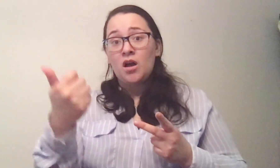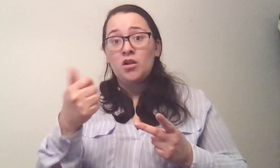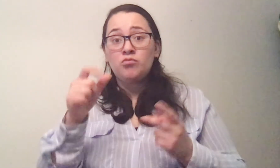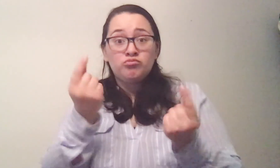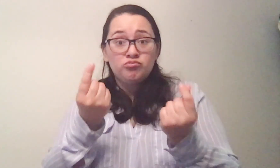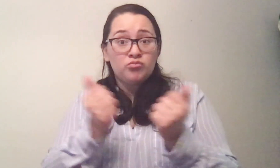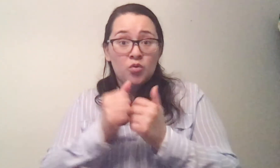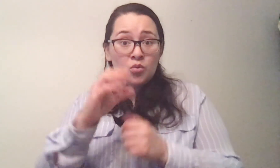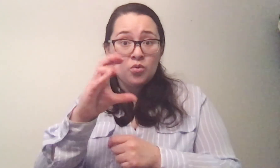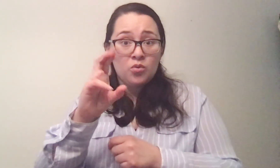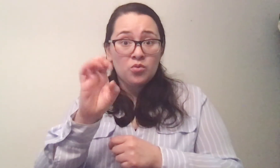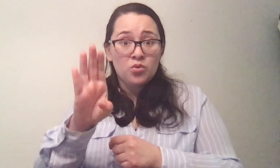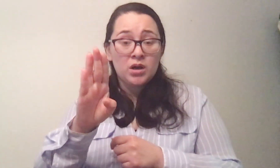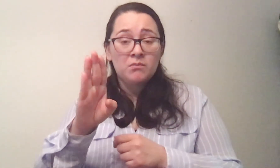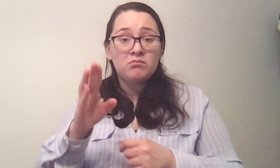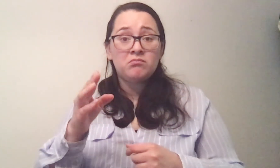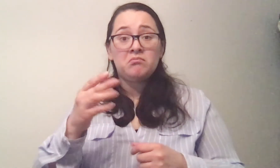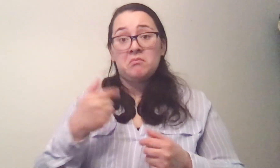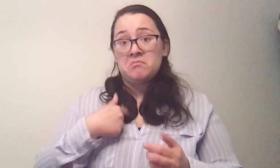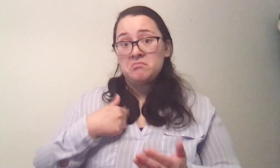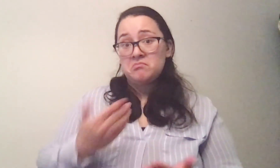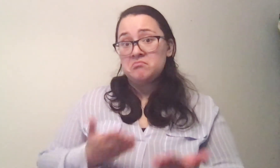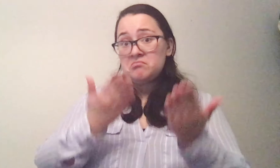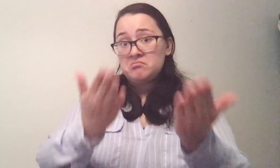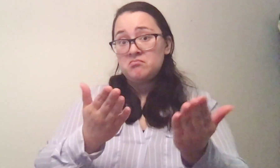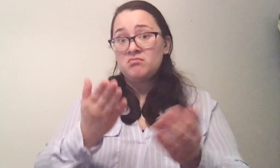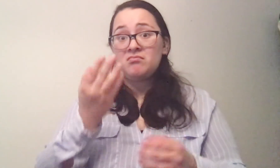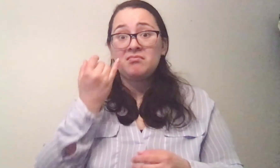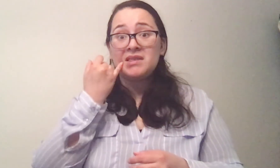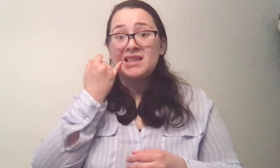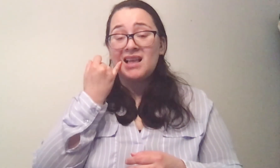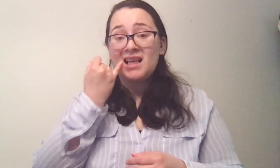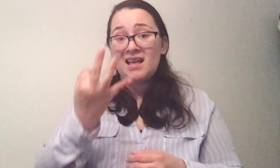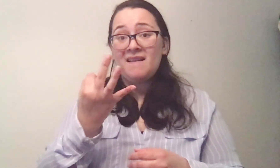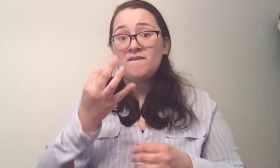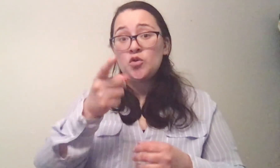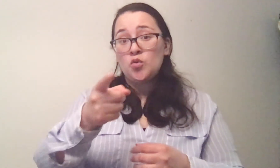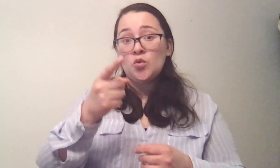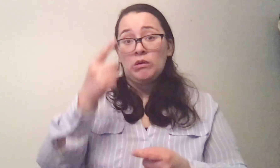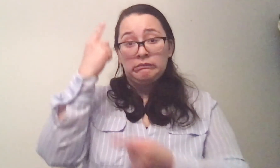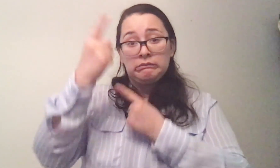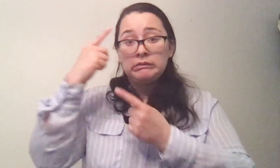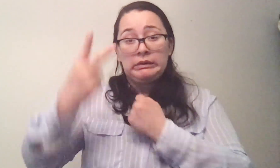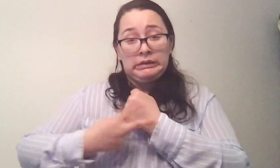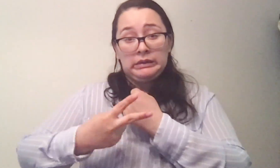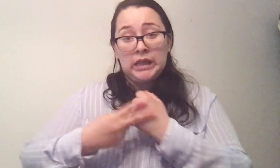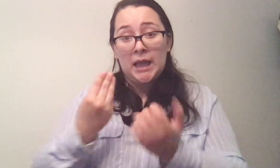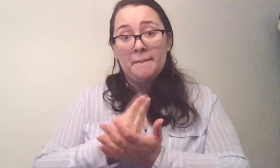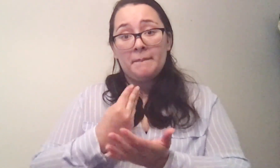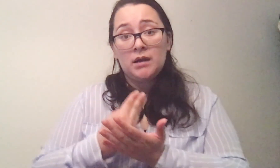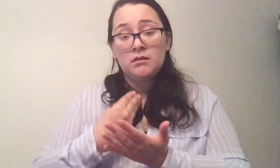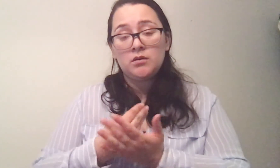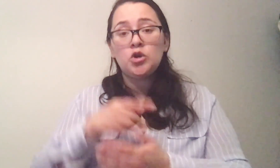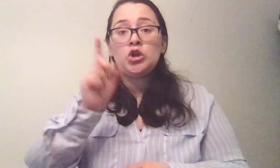Another thing to do with a crib, I would suggest if you are thinking about saving money